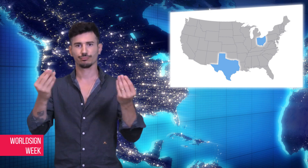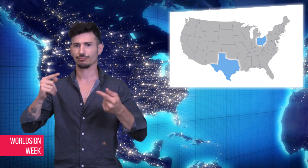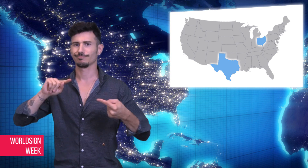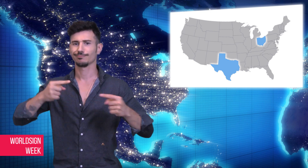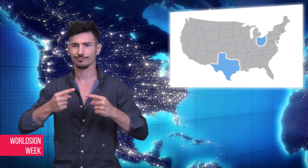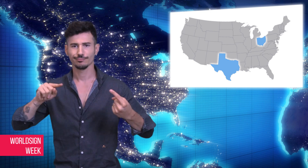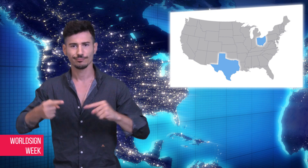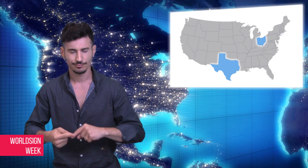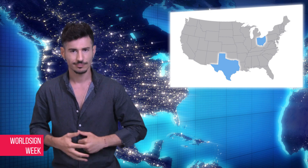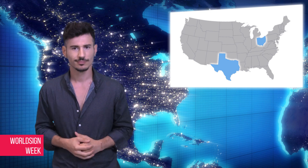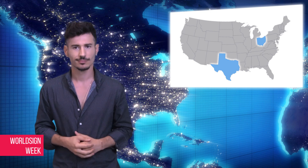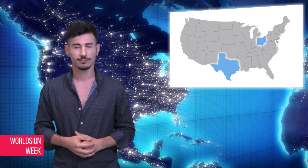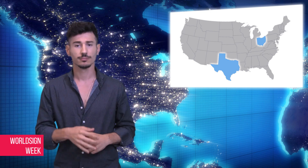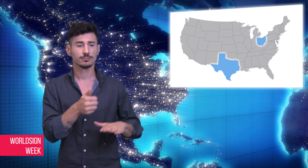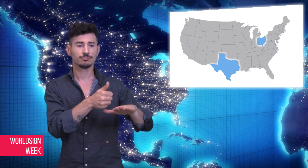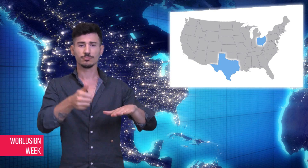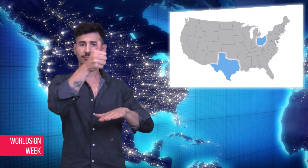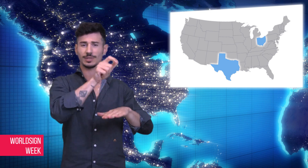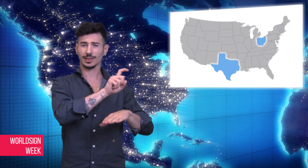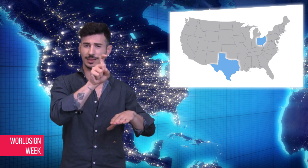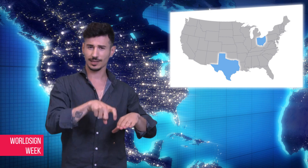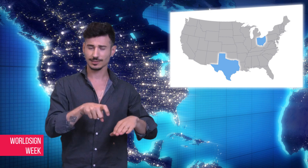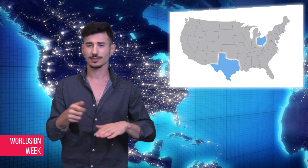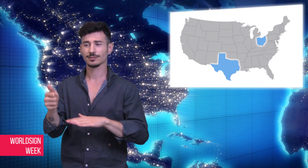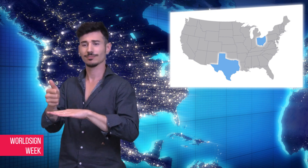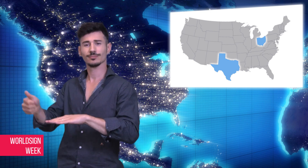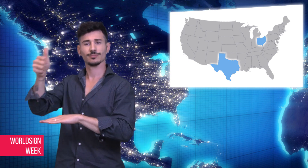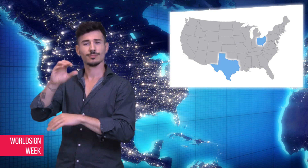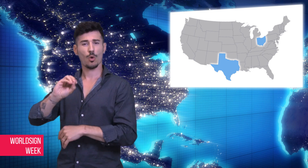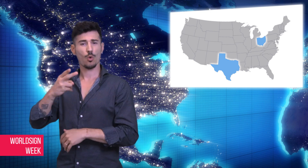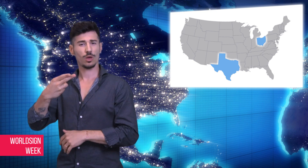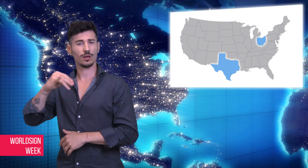Thirty people died and dozens were injured.